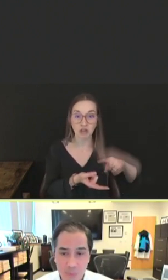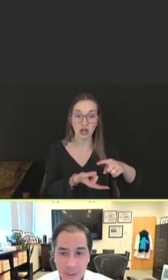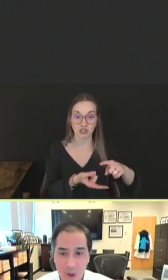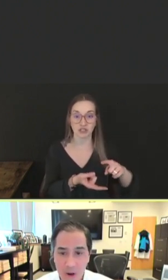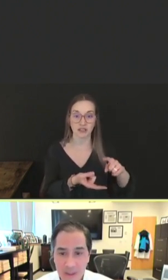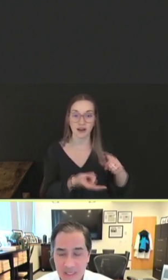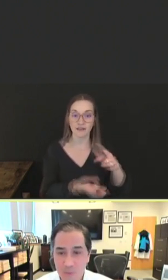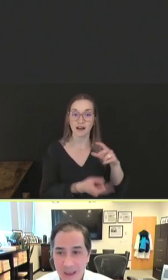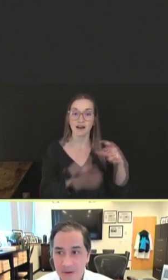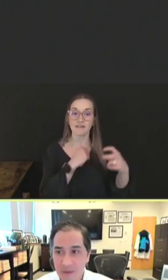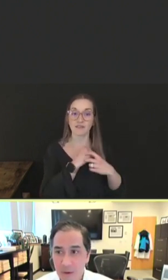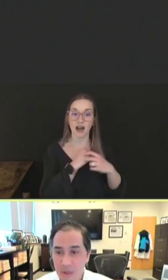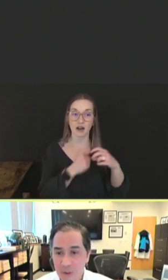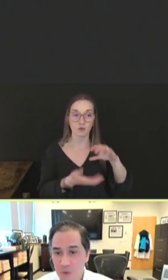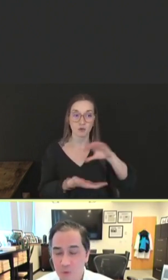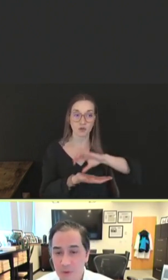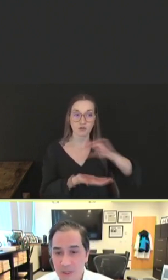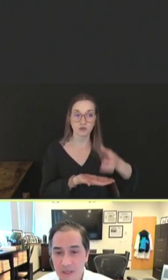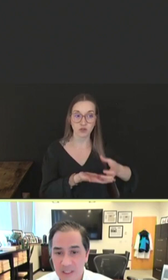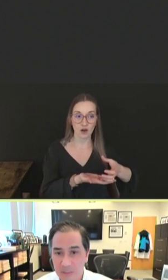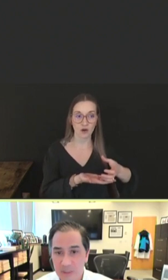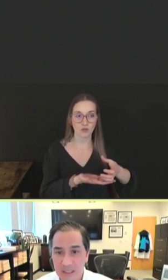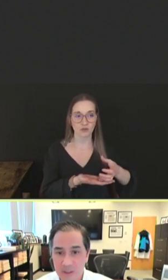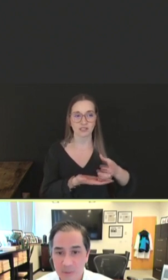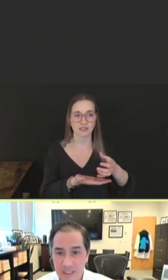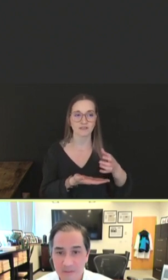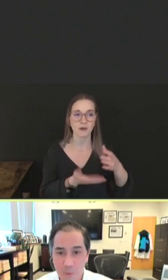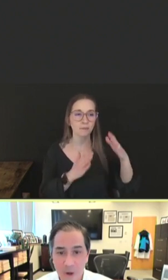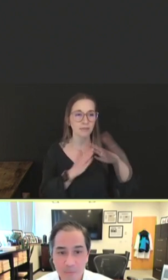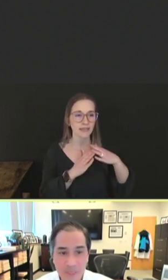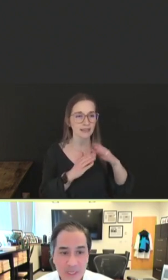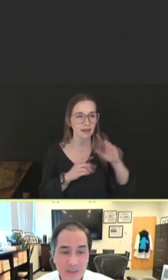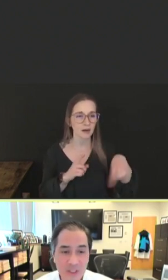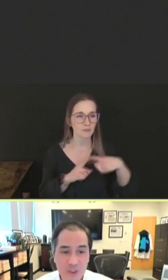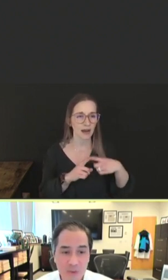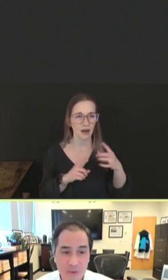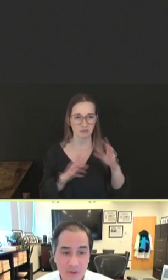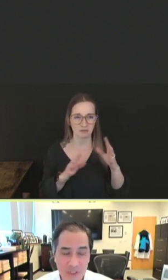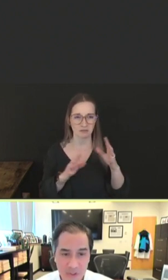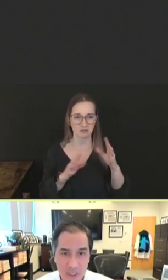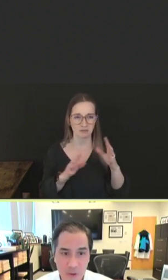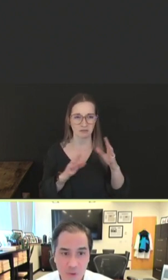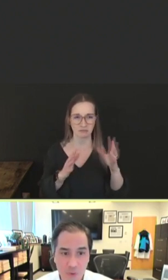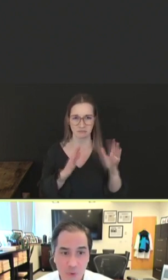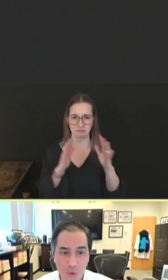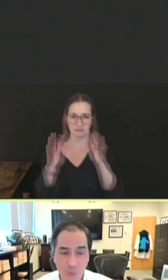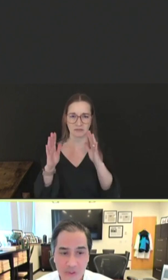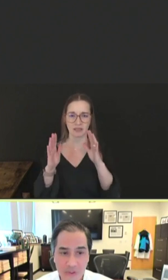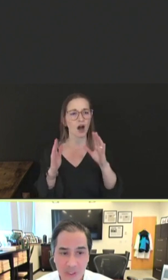to three logs, and rapid virological control to undetectable levels by day four. This control was